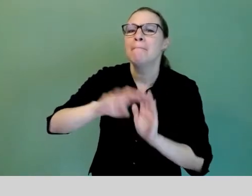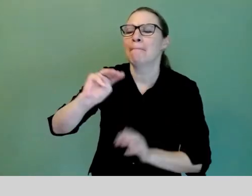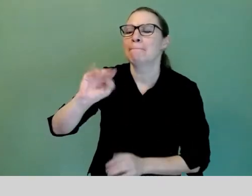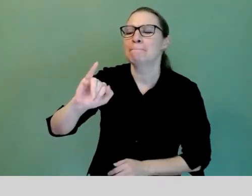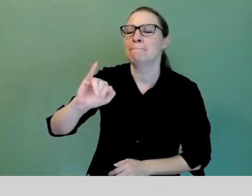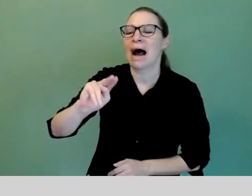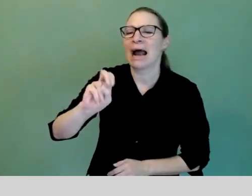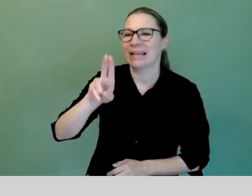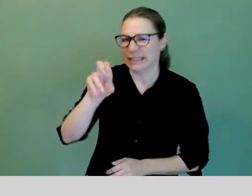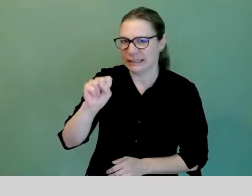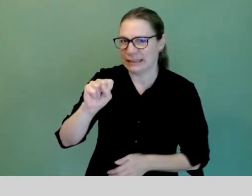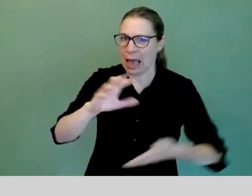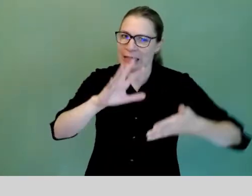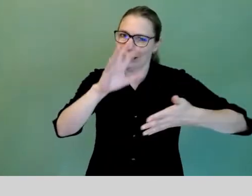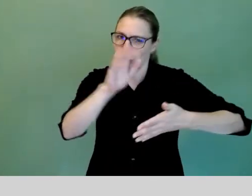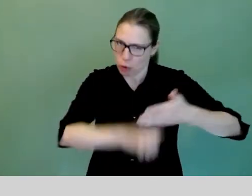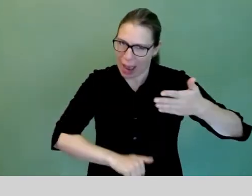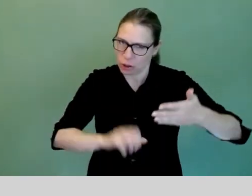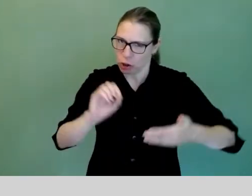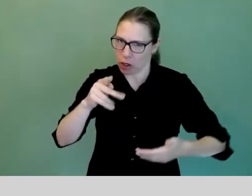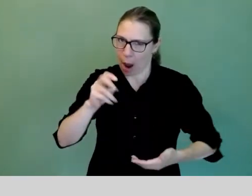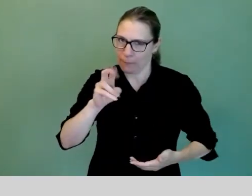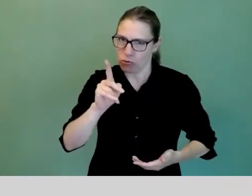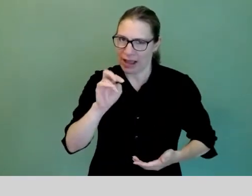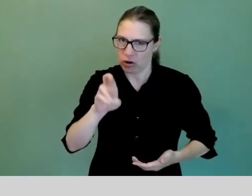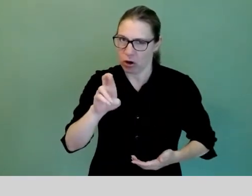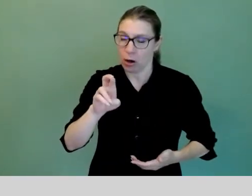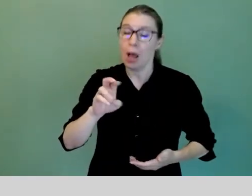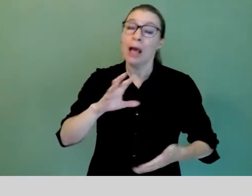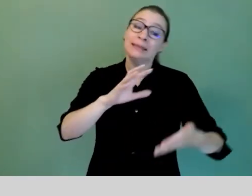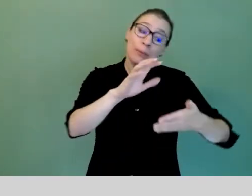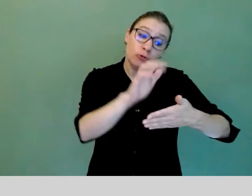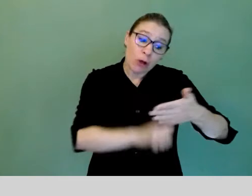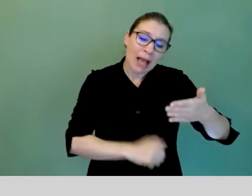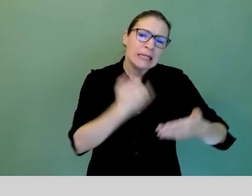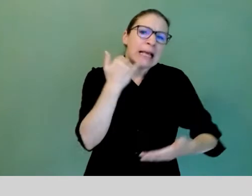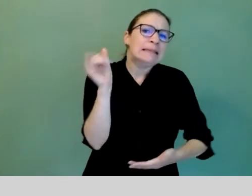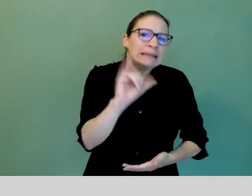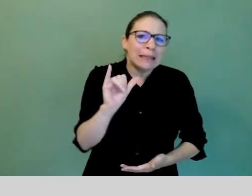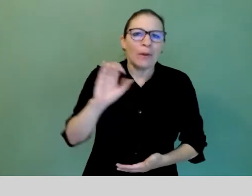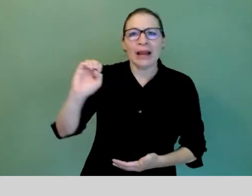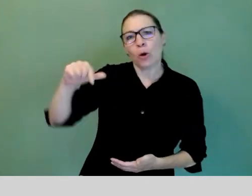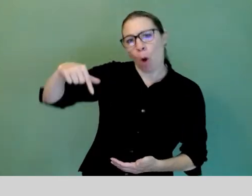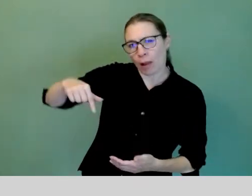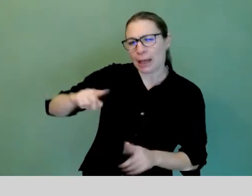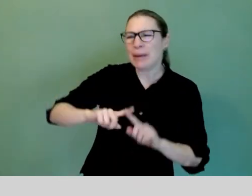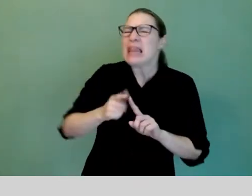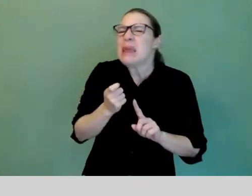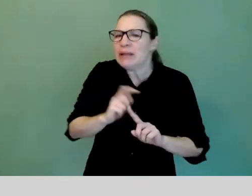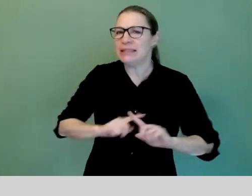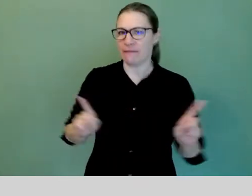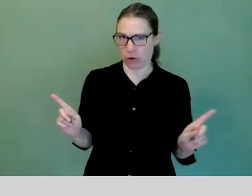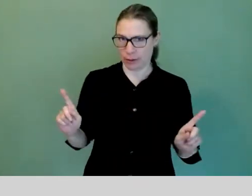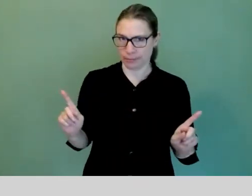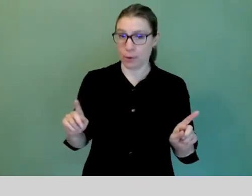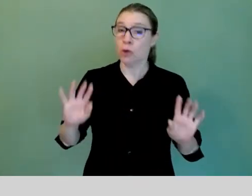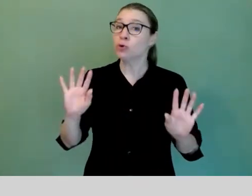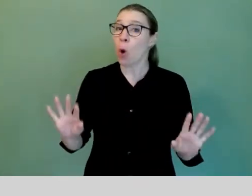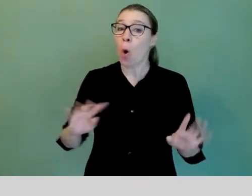Subtraction works in a similar way to equality, but it's slightly different. So when I attempt to subtract